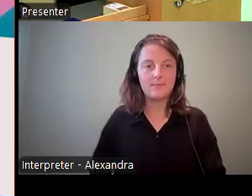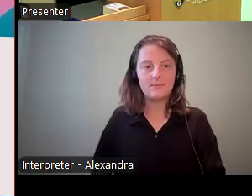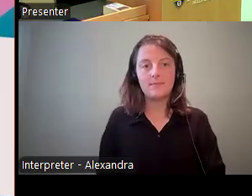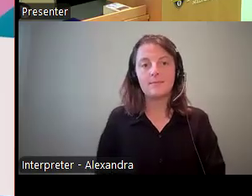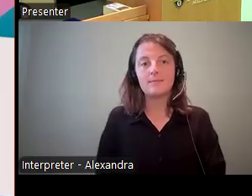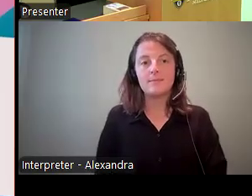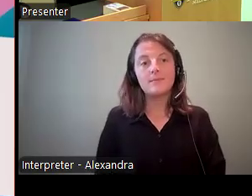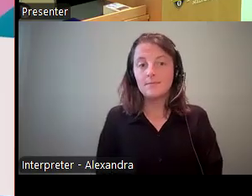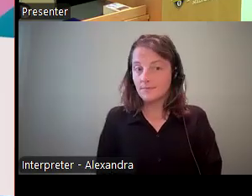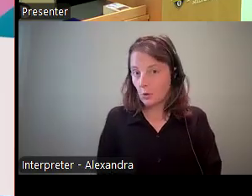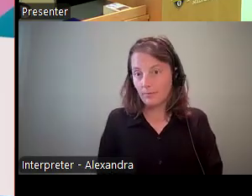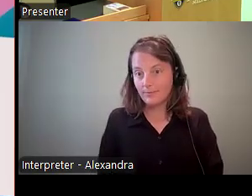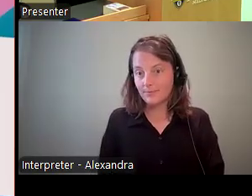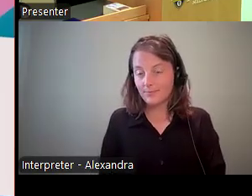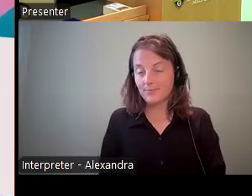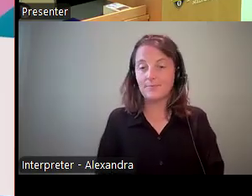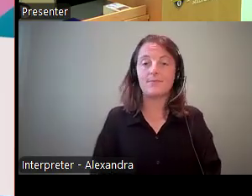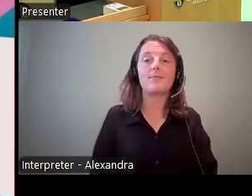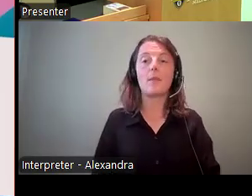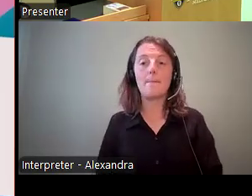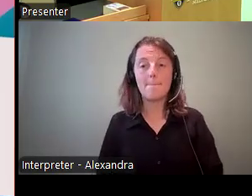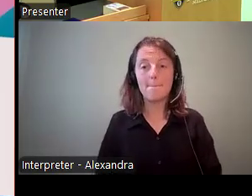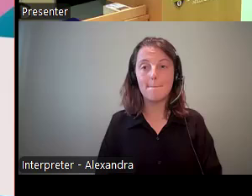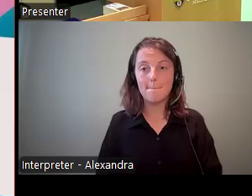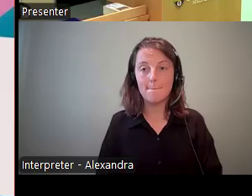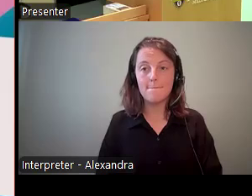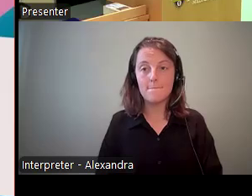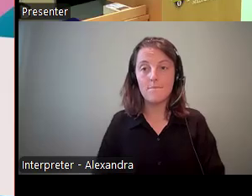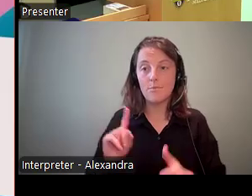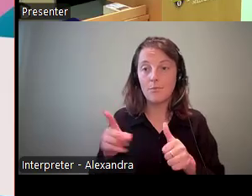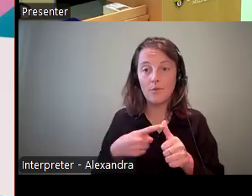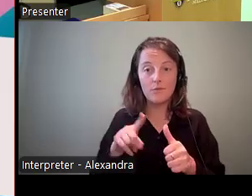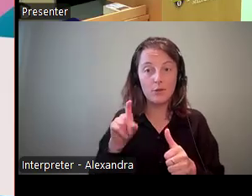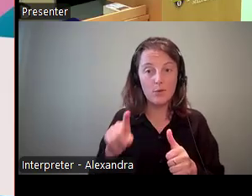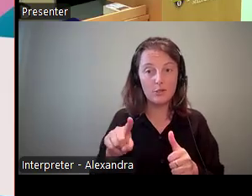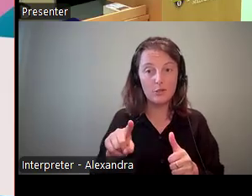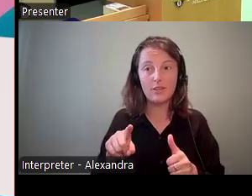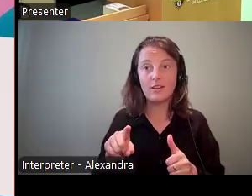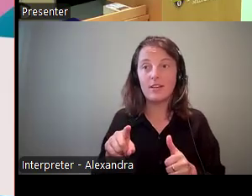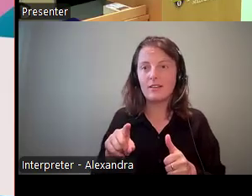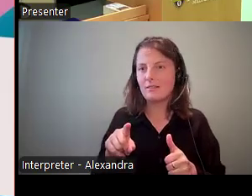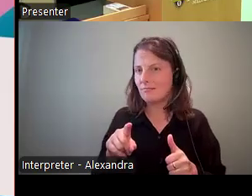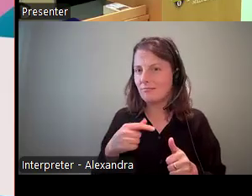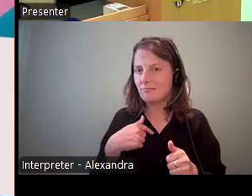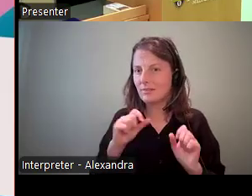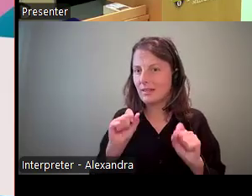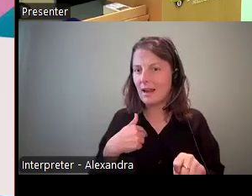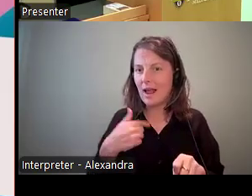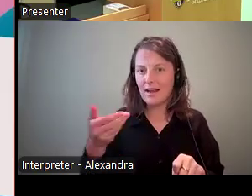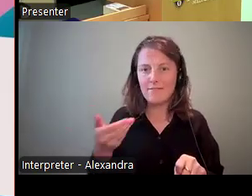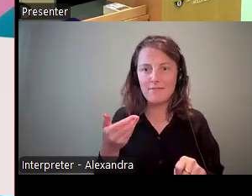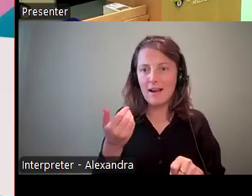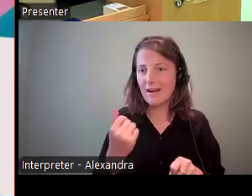So the first question and I'll can I actually invite anyone to to speak? I'd love to hear